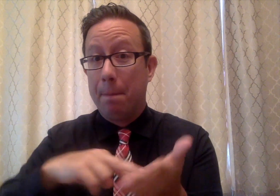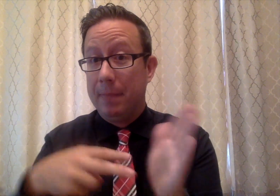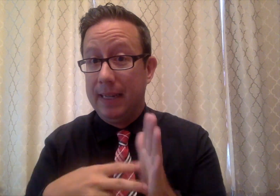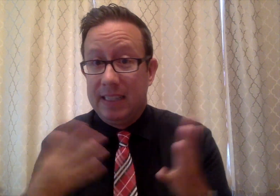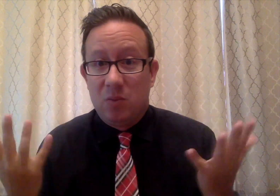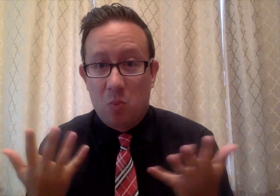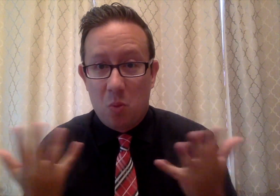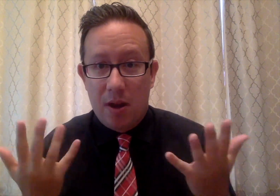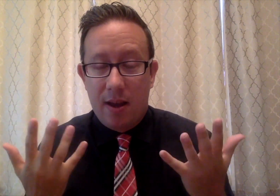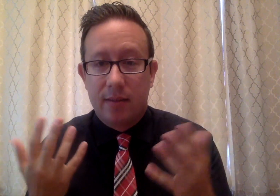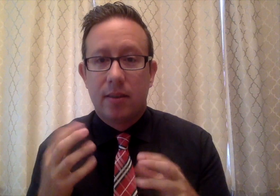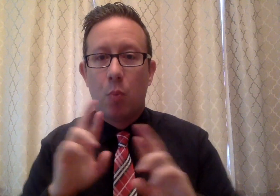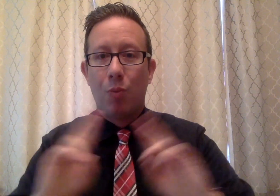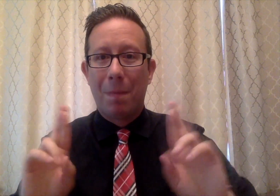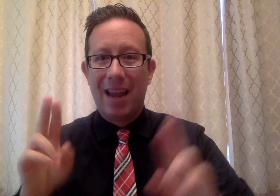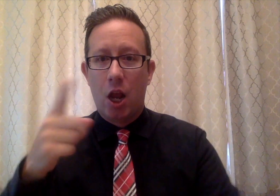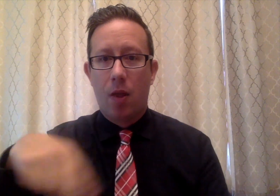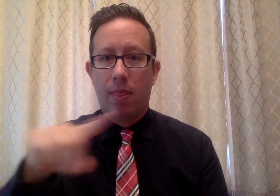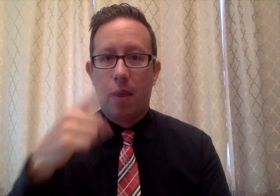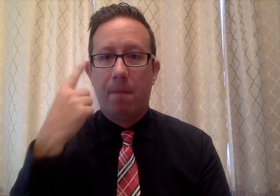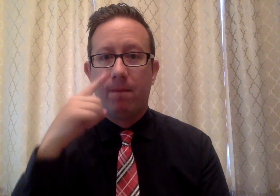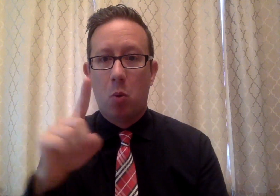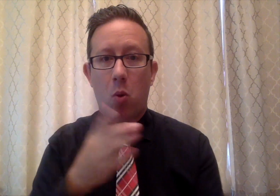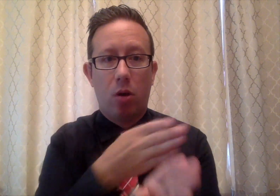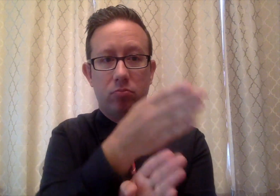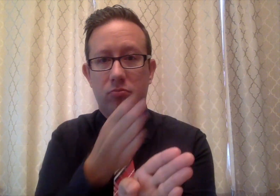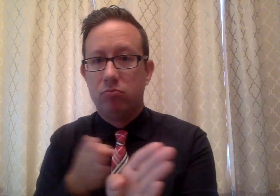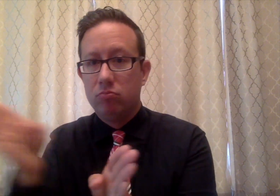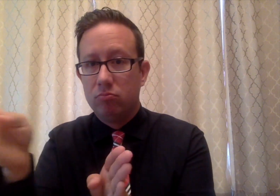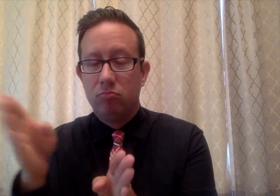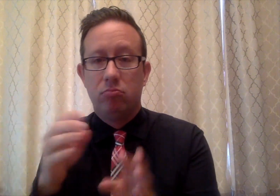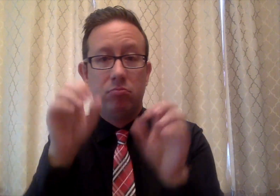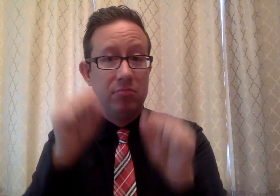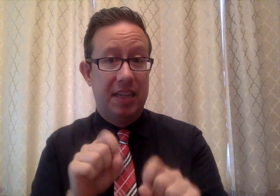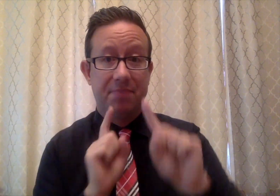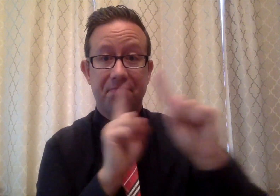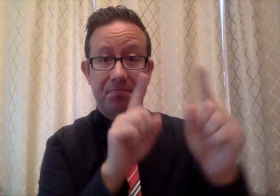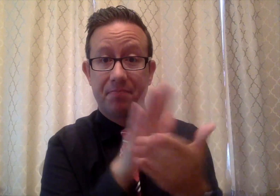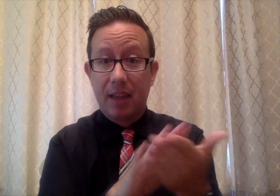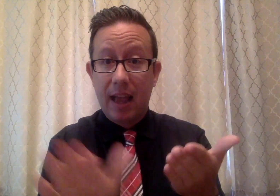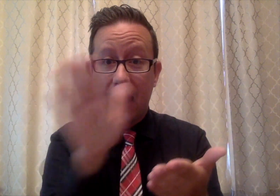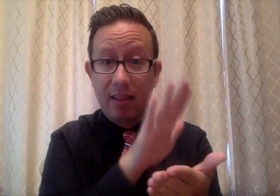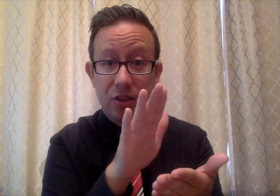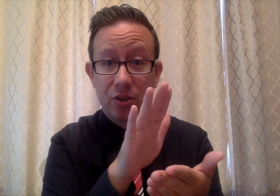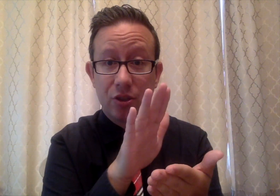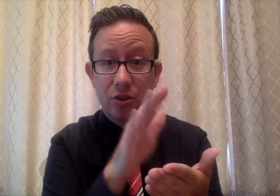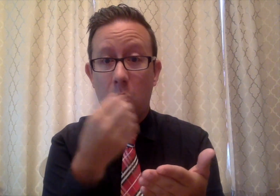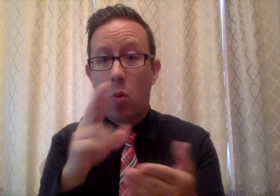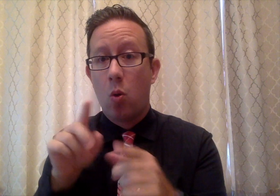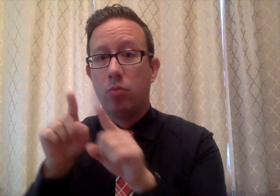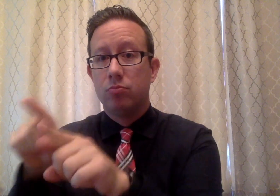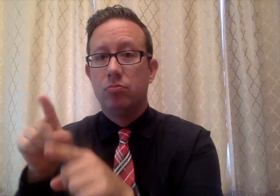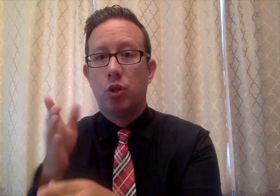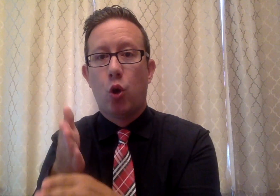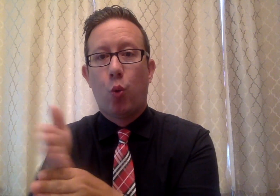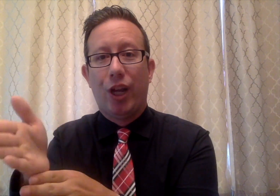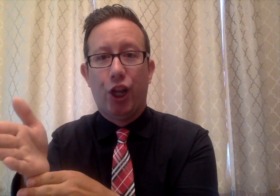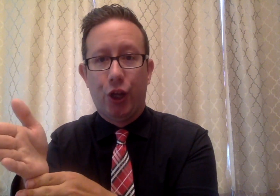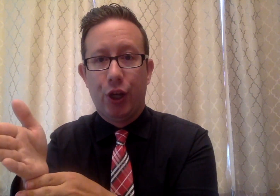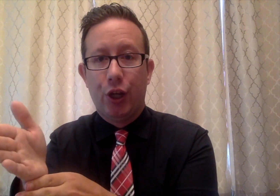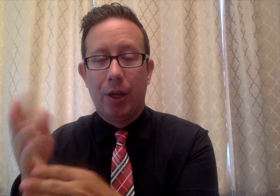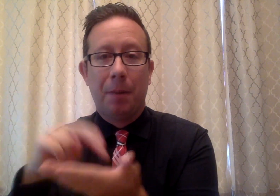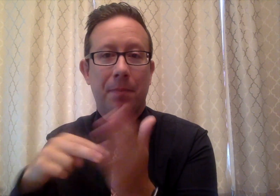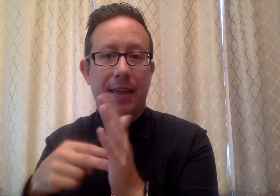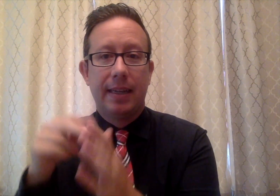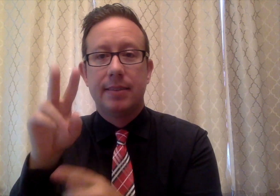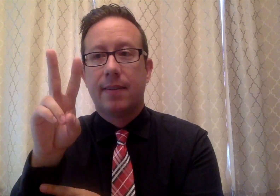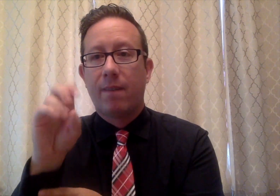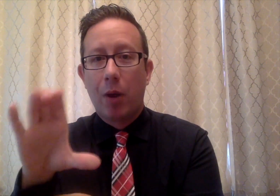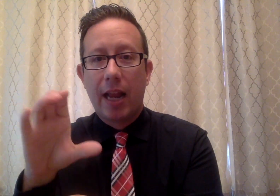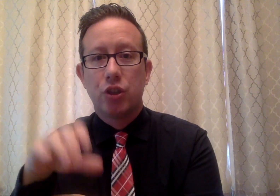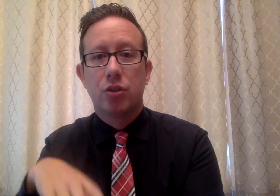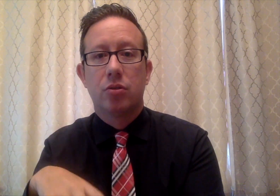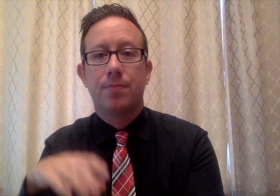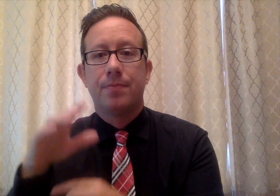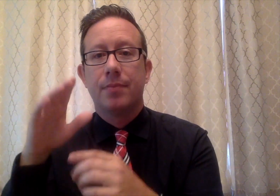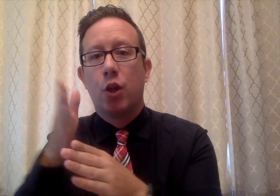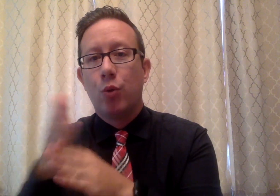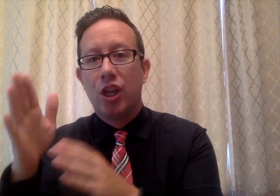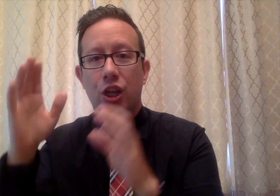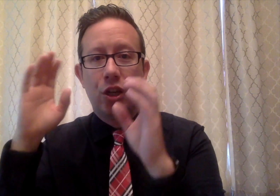This means preparing them for either college or career, whether that be vocational, career,